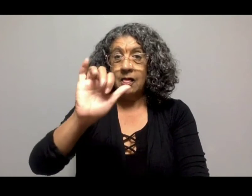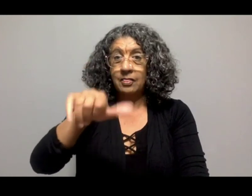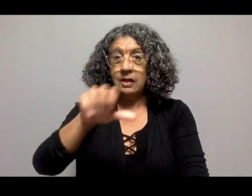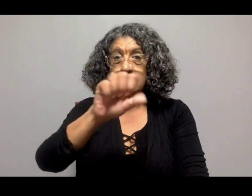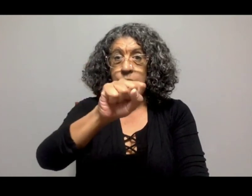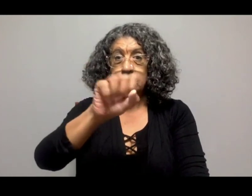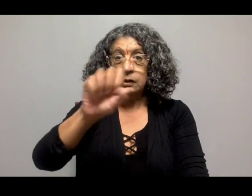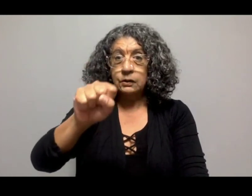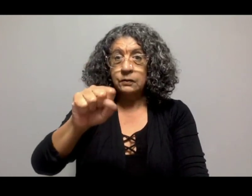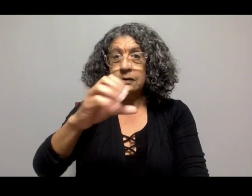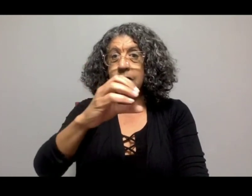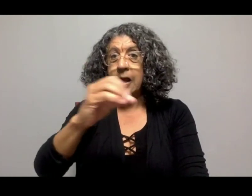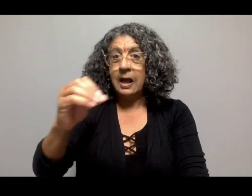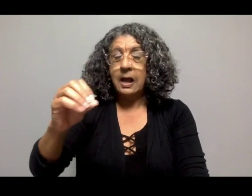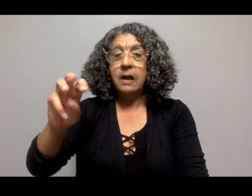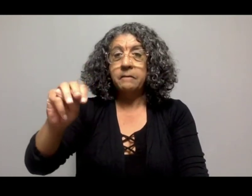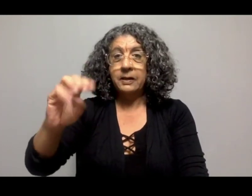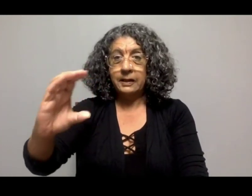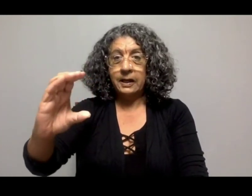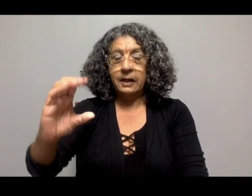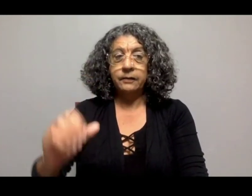FICA tax which is social security and medicare